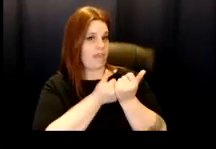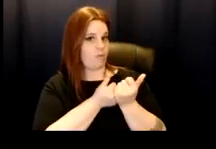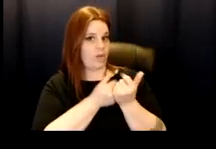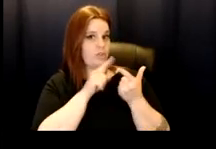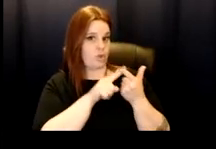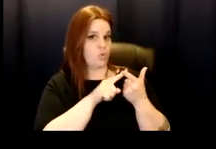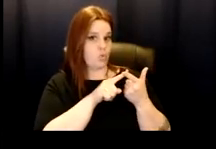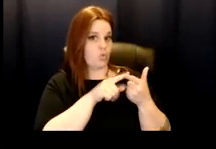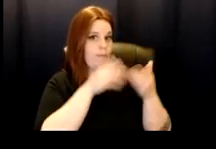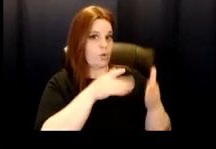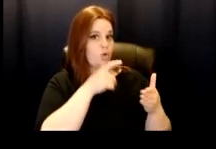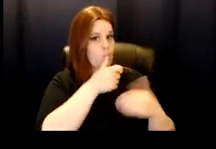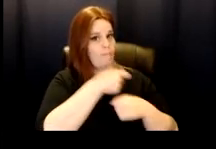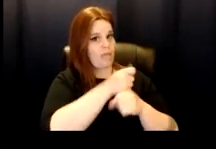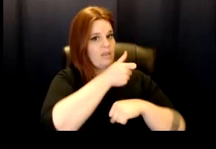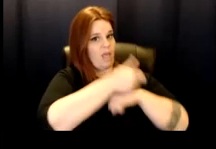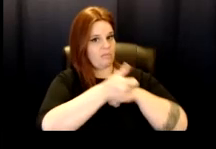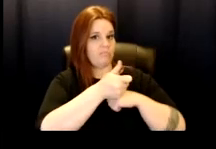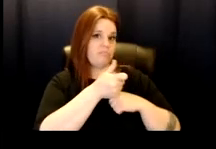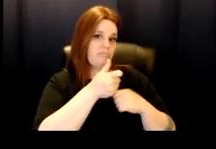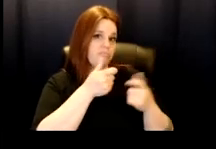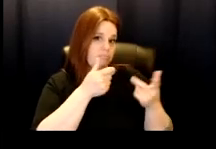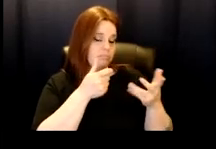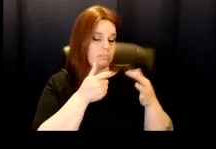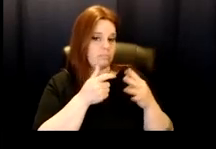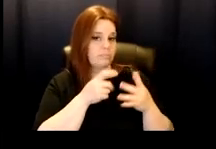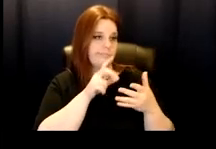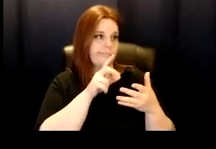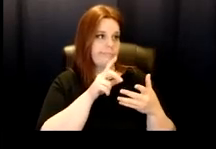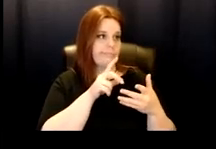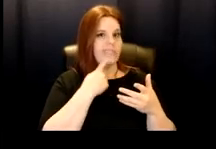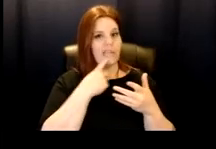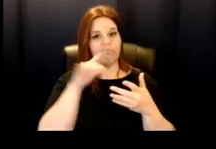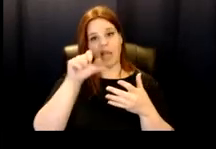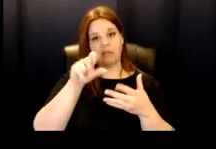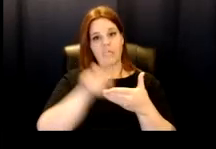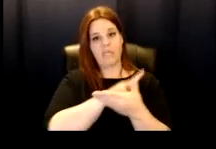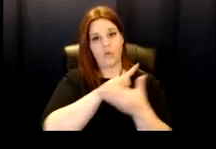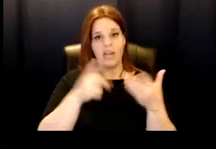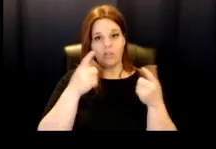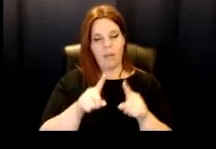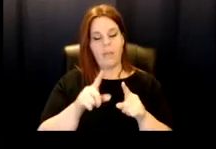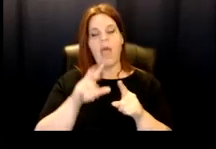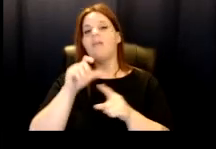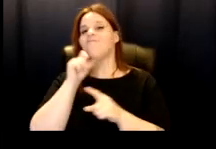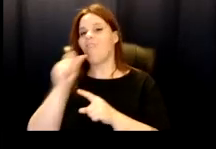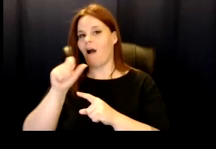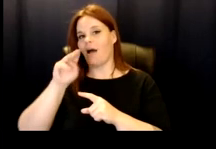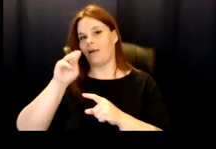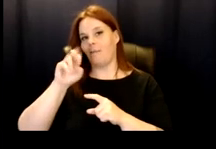as per ADA regulations, and non merit allegations, those come down in favor of the employer and